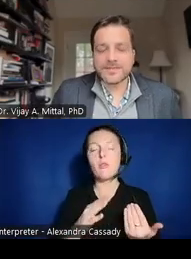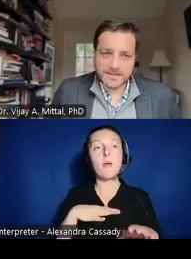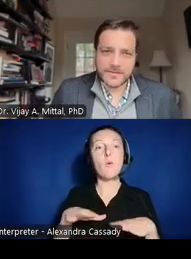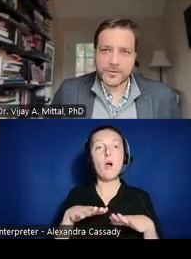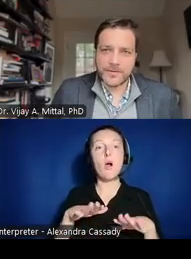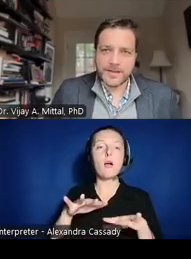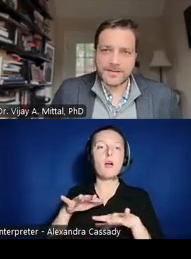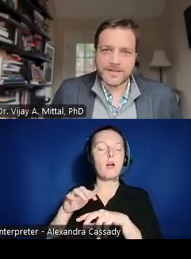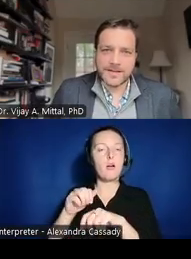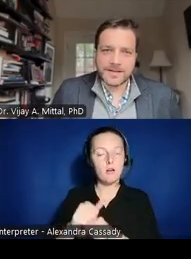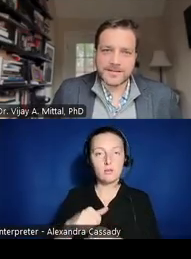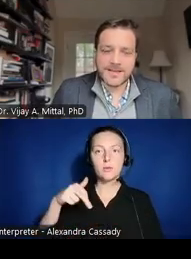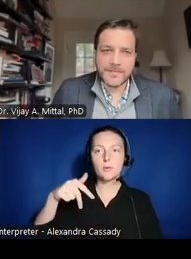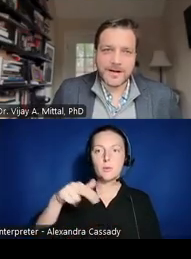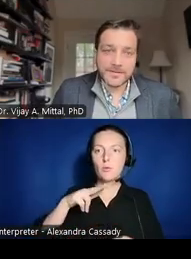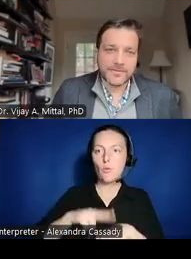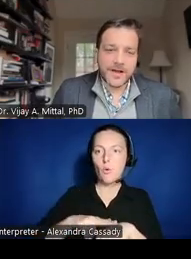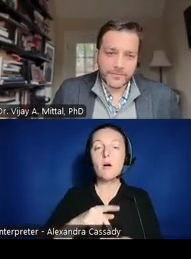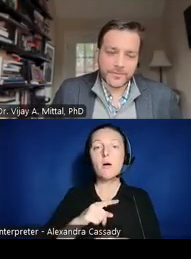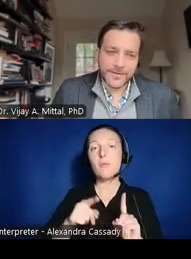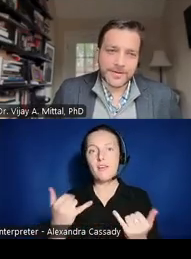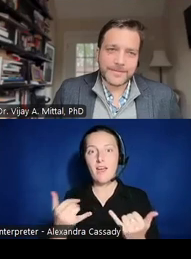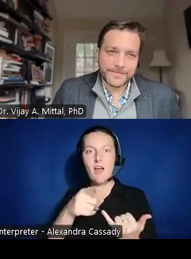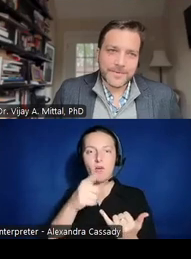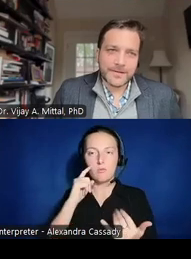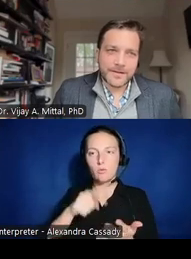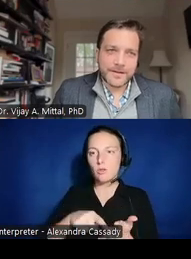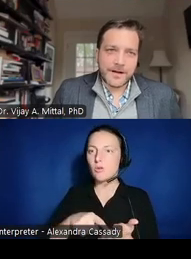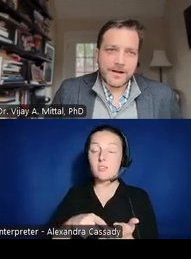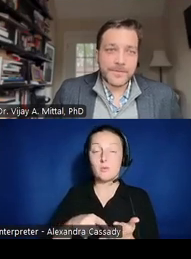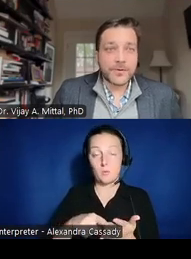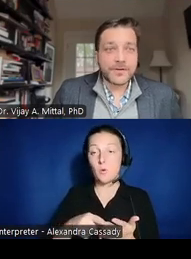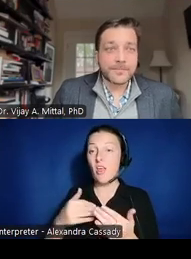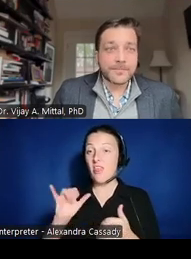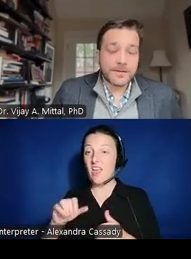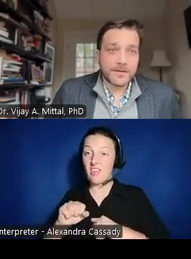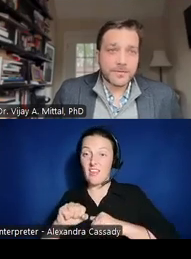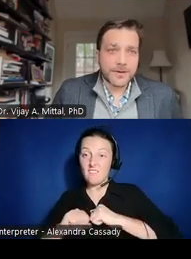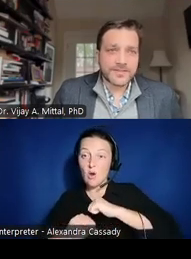sensitive equipment that's getting at the same underlying vulnerability. Um notably there were